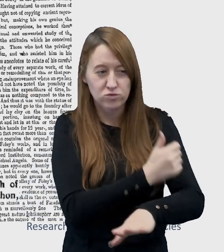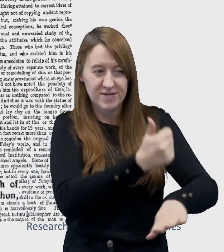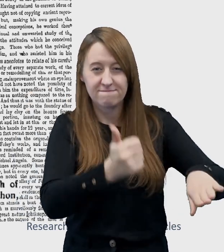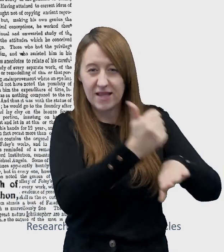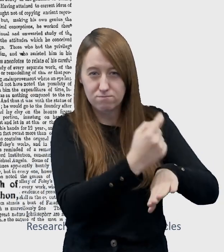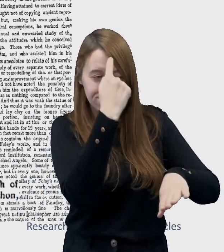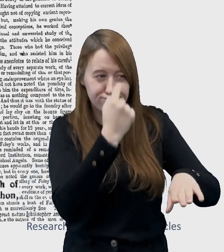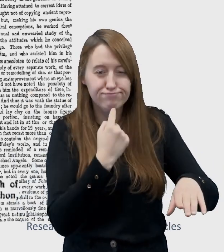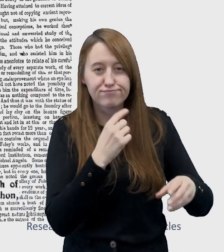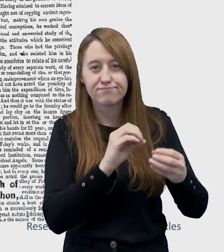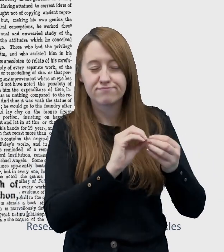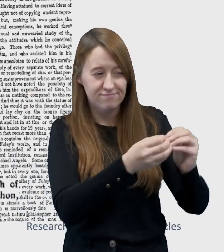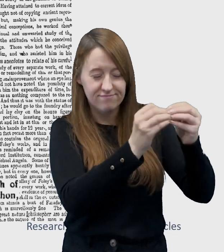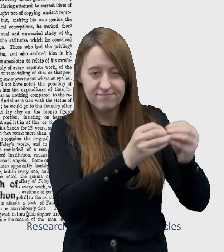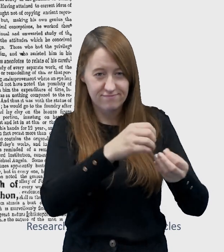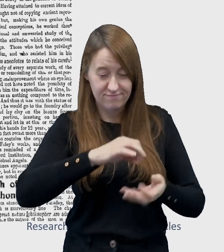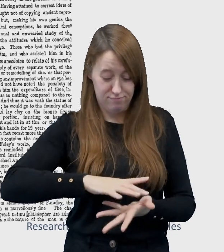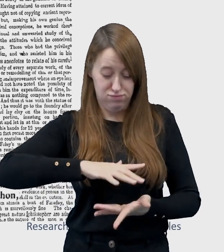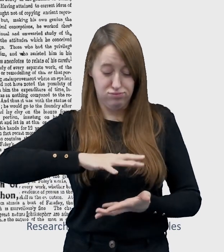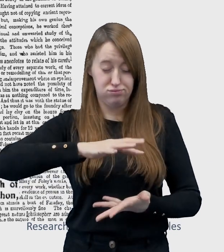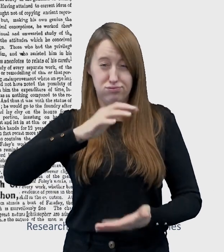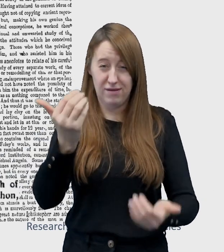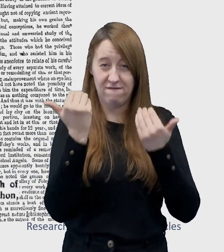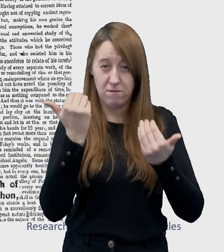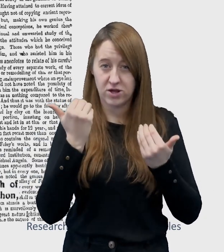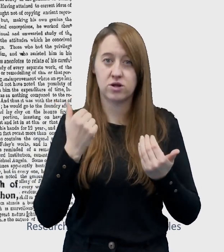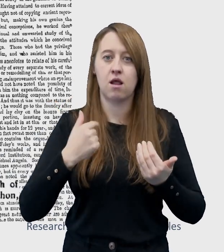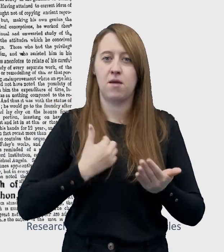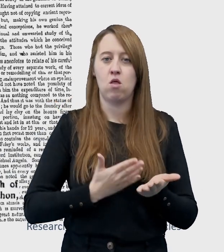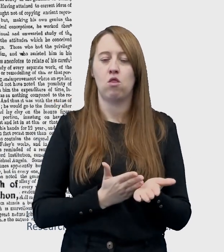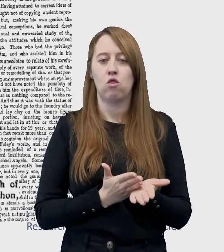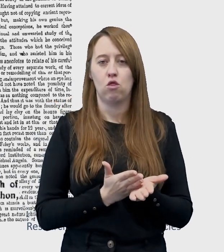And I sort of worked my way through all this information, picking out the important parts.